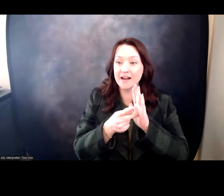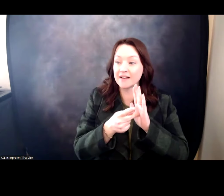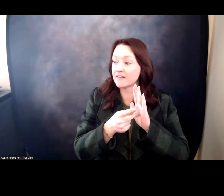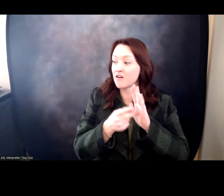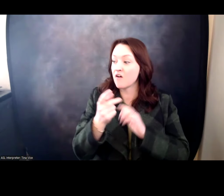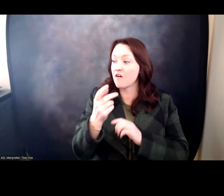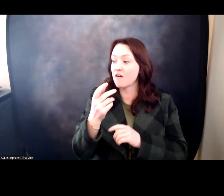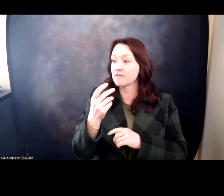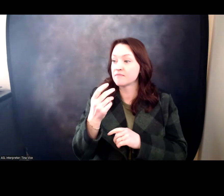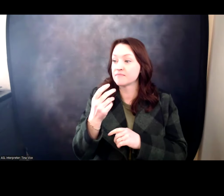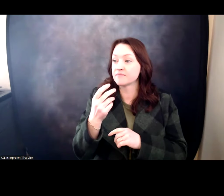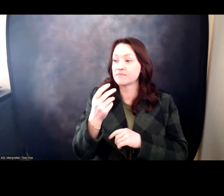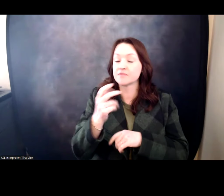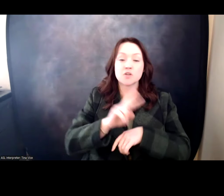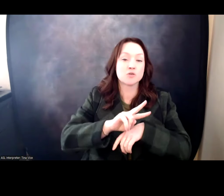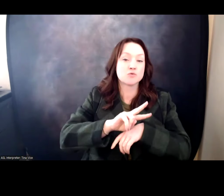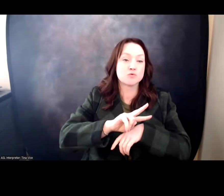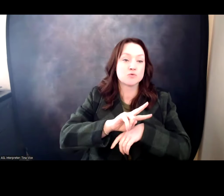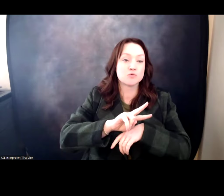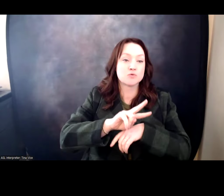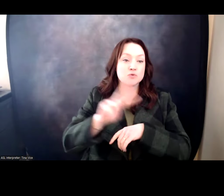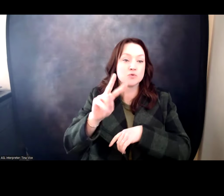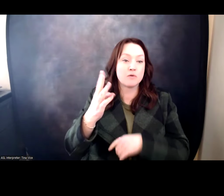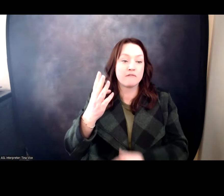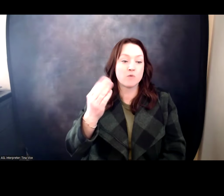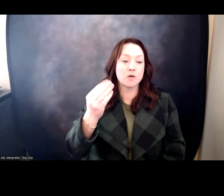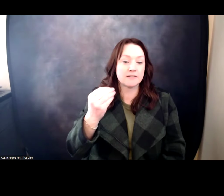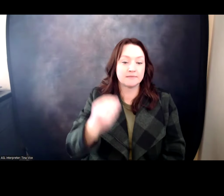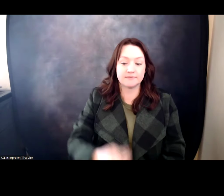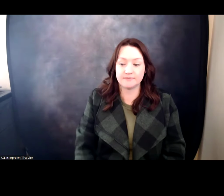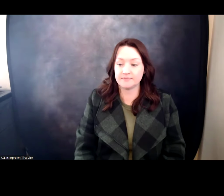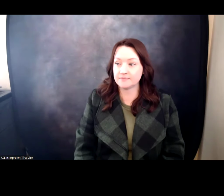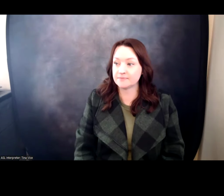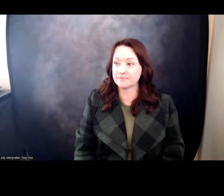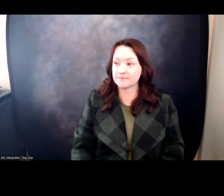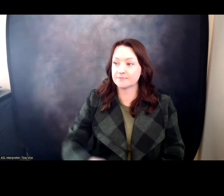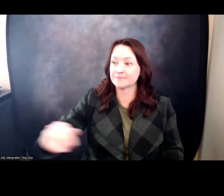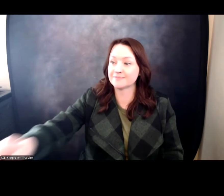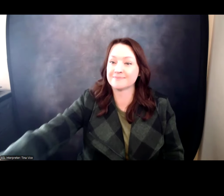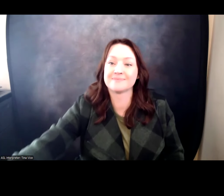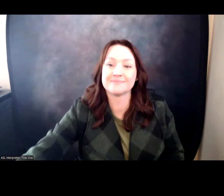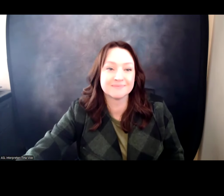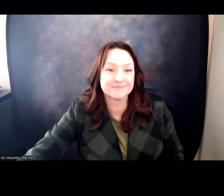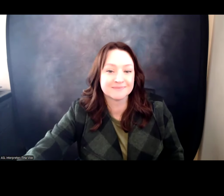hour.